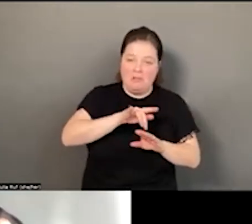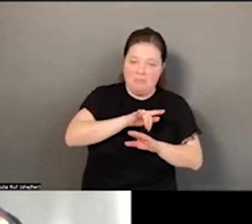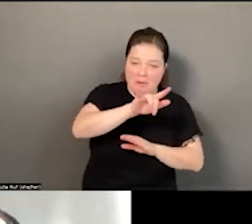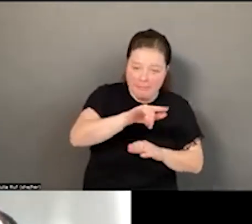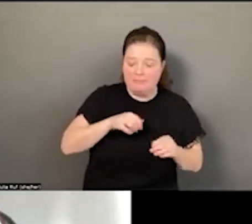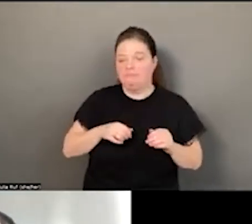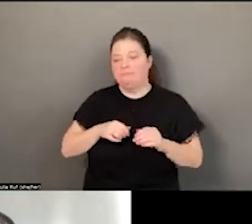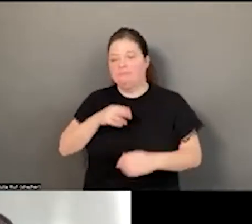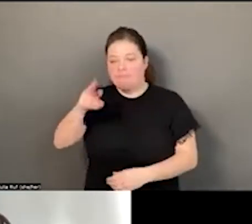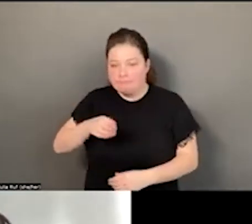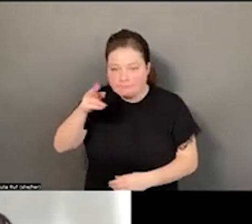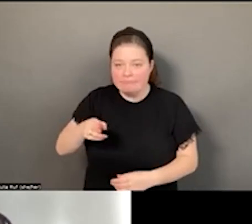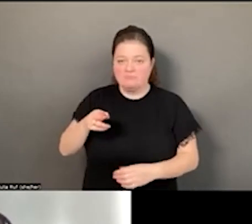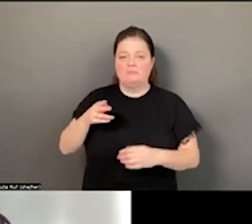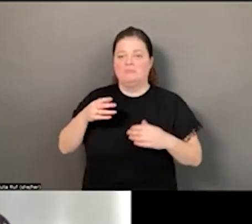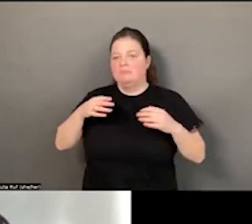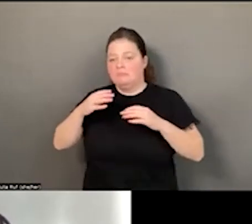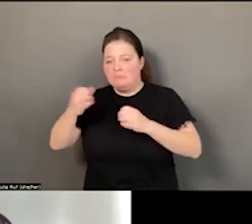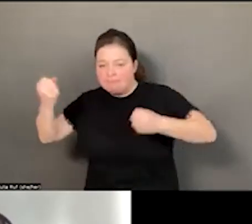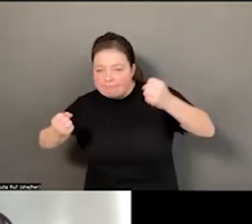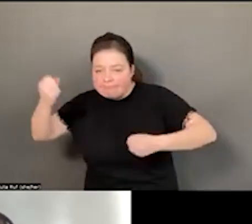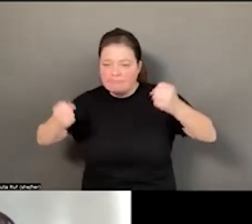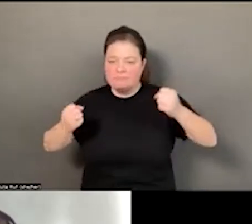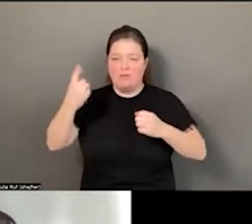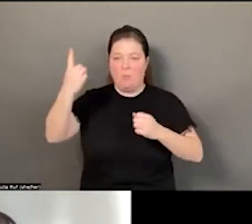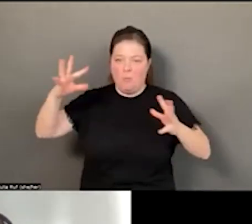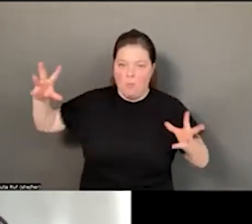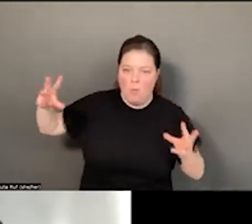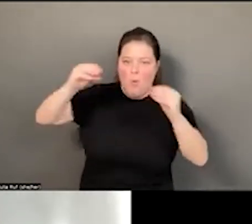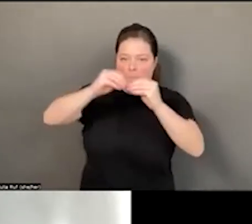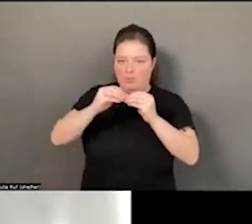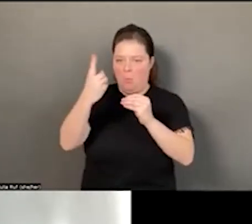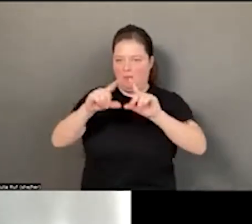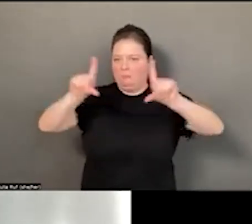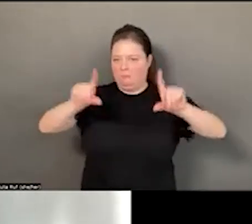all in one ticket, person with disabilities have the possibility not only to buy it in an accessible manner.